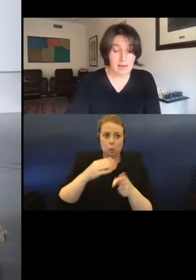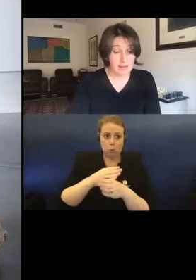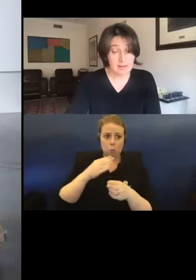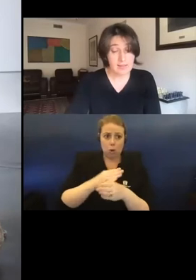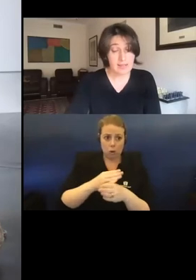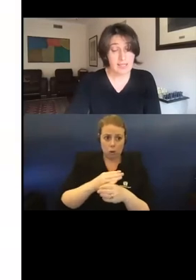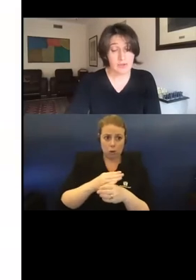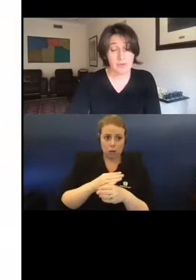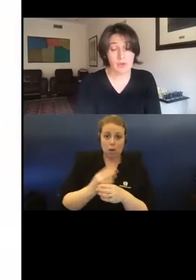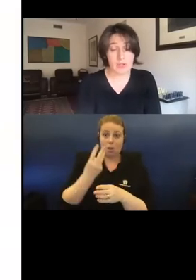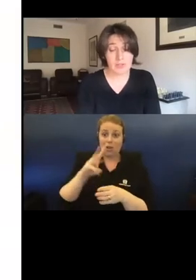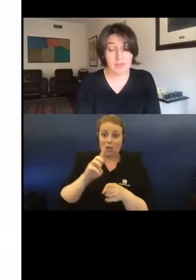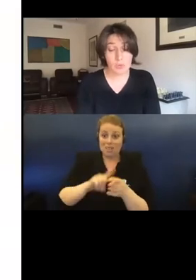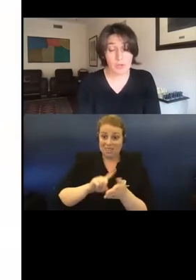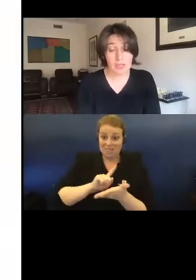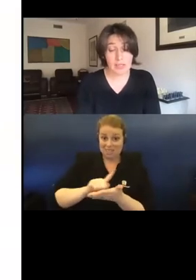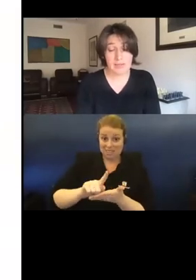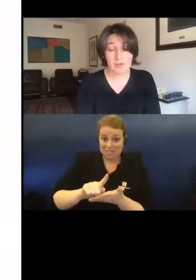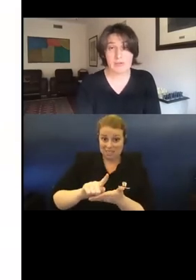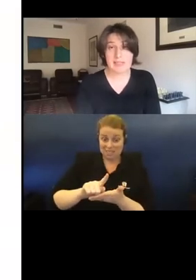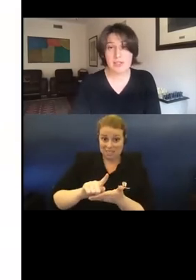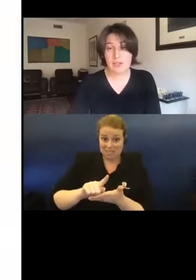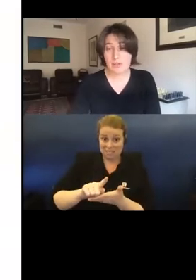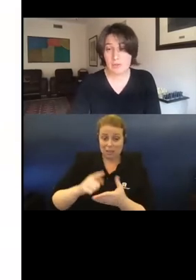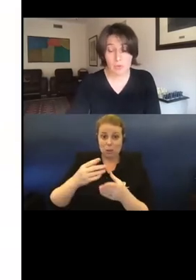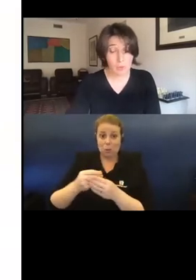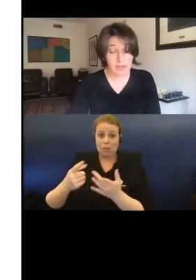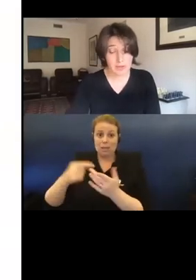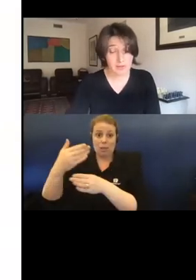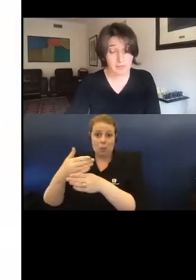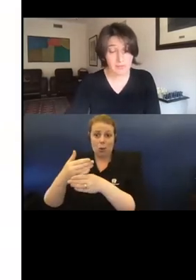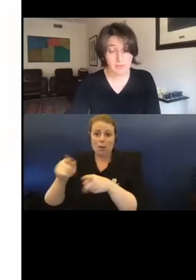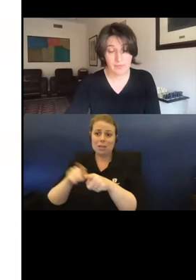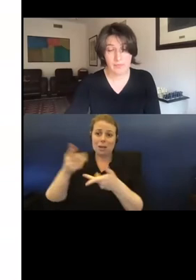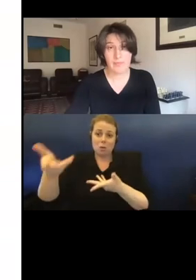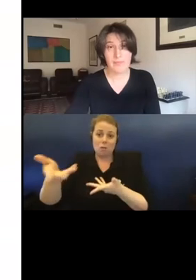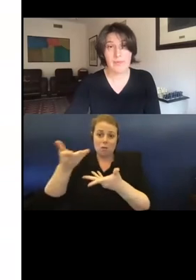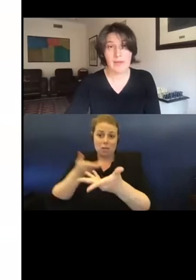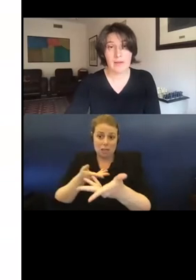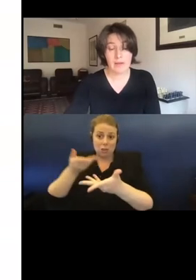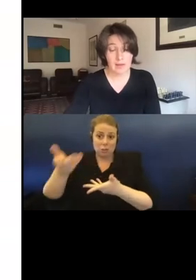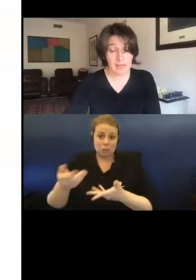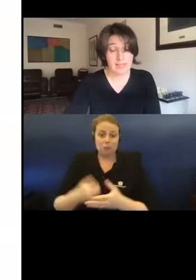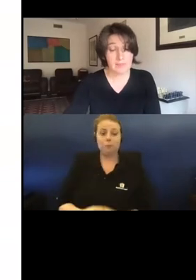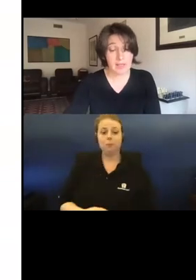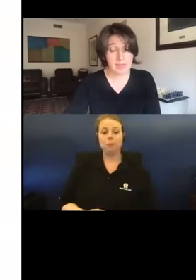sitting next to phil collins's work it's in conversation with it inspired